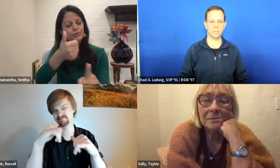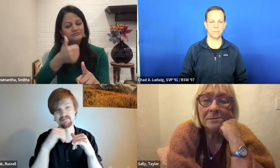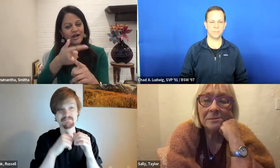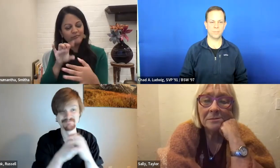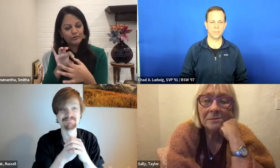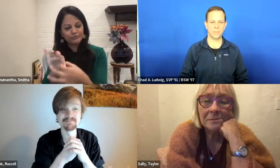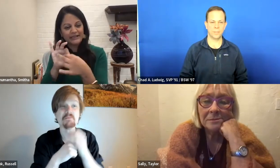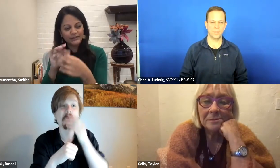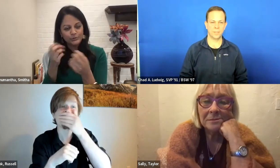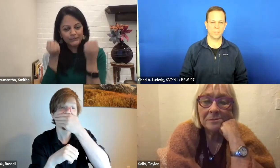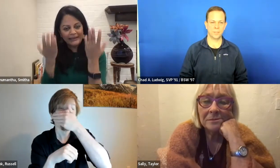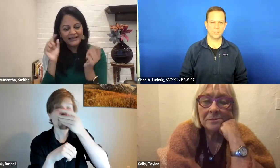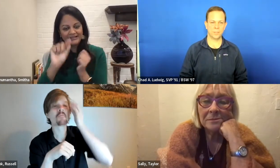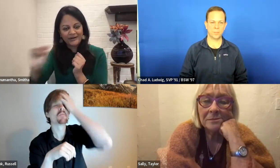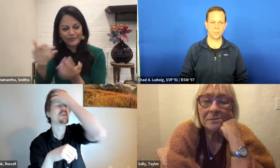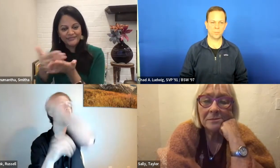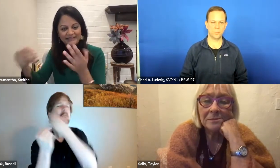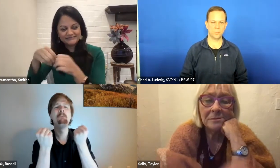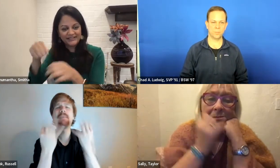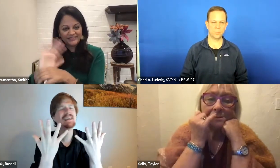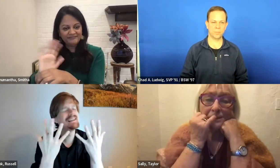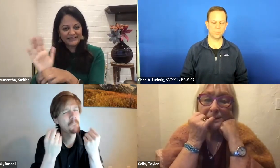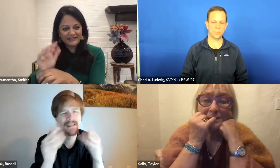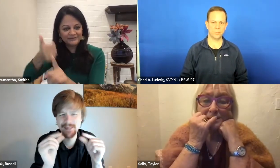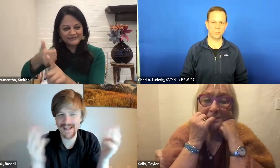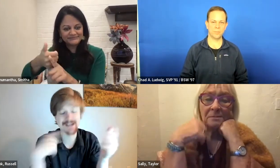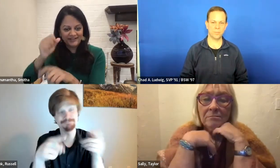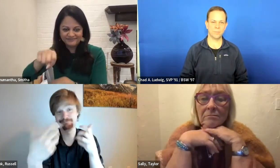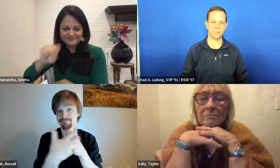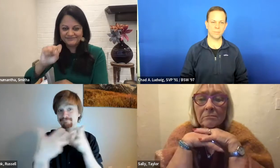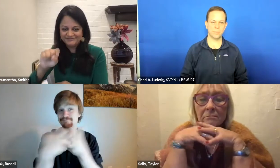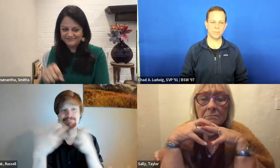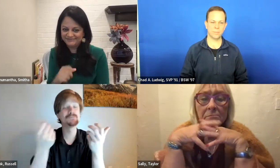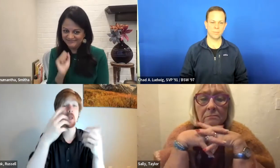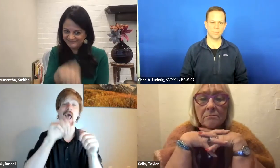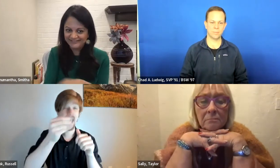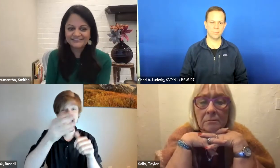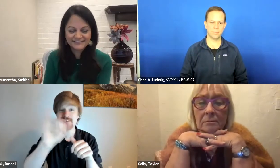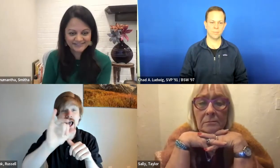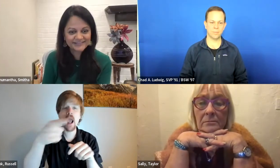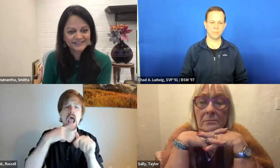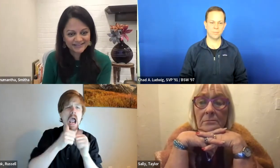so, you know, it's a struggle. So you found yourself relating to a lot of little things in the film.